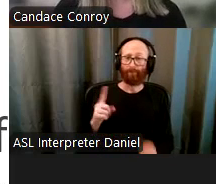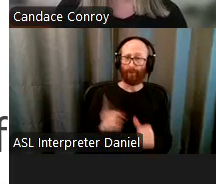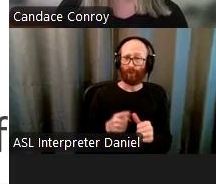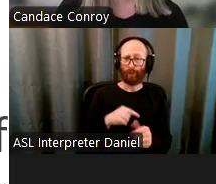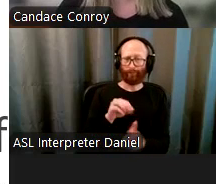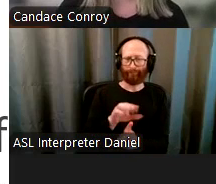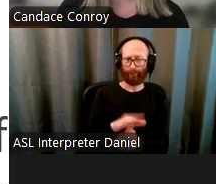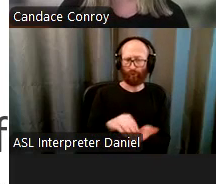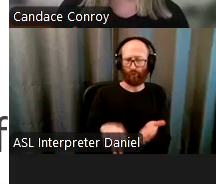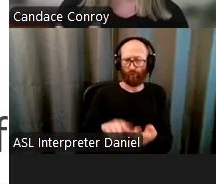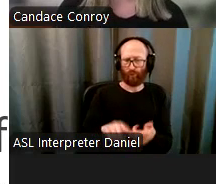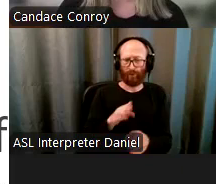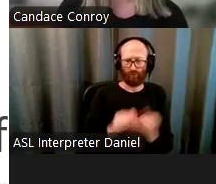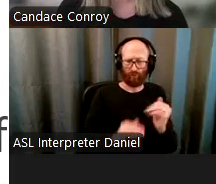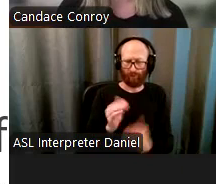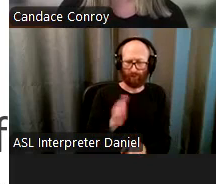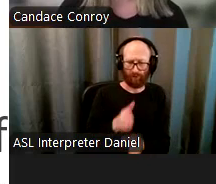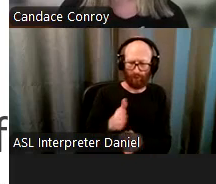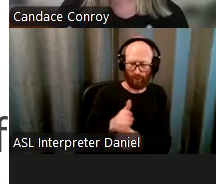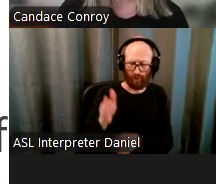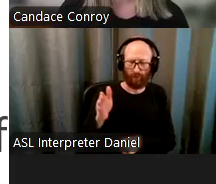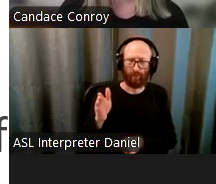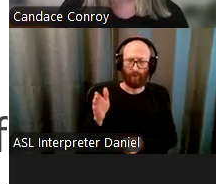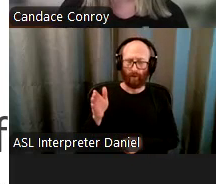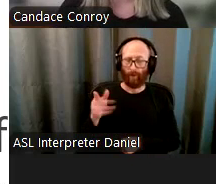right? Students are learning these real-world skills through Hands-On,